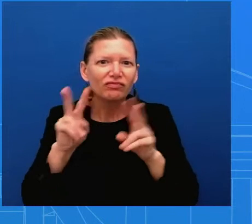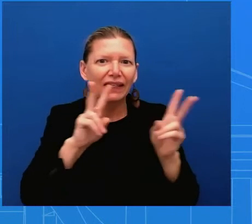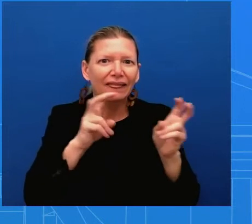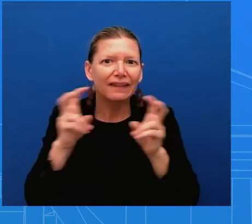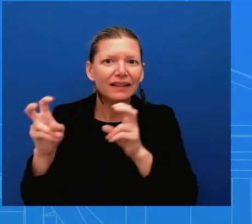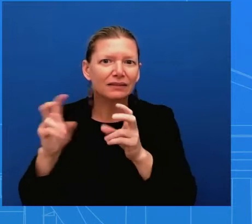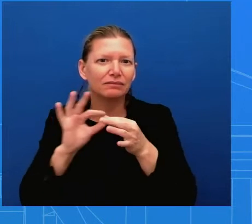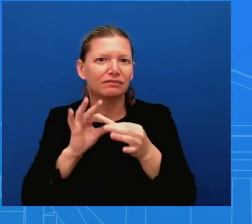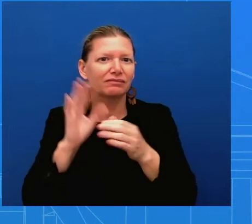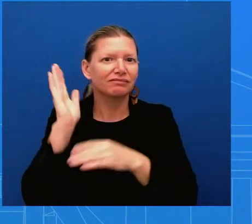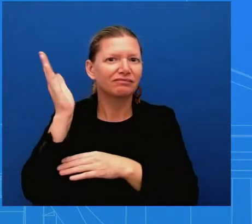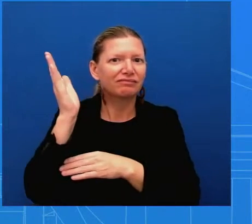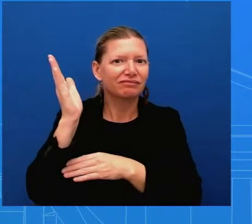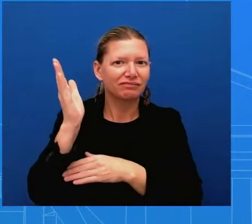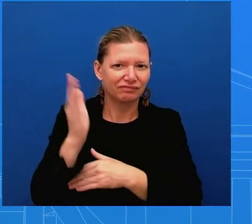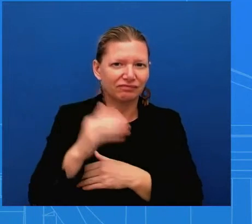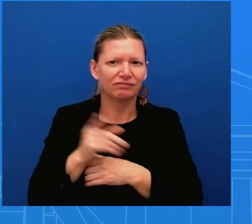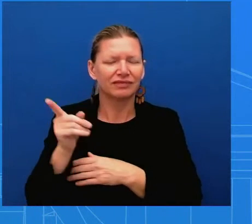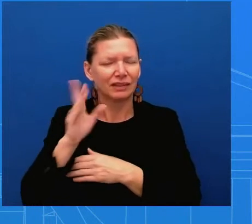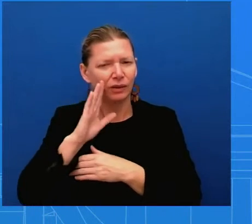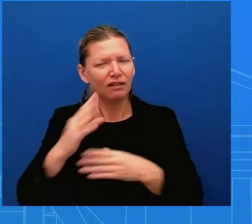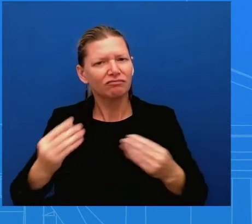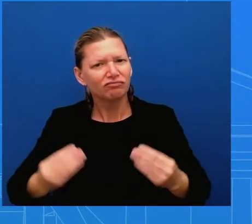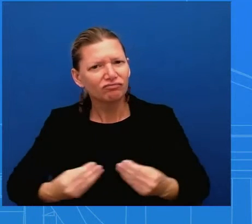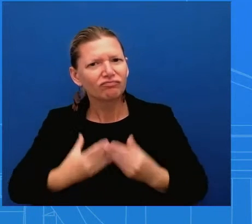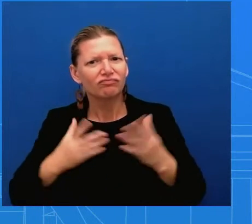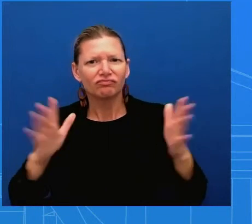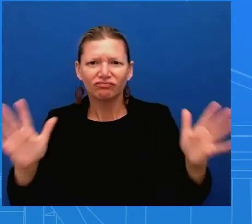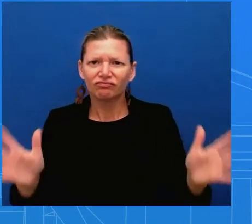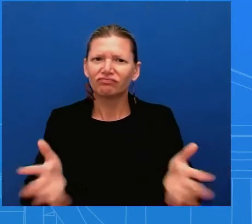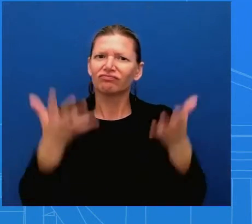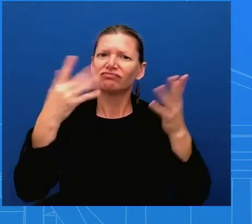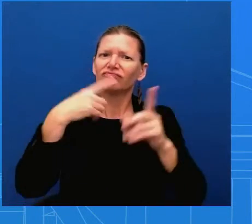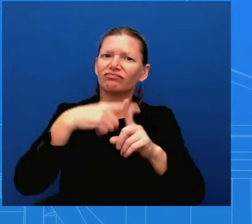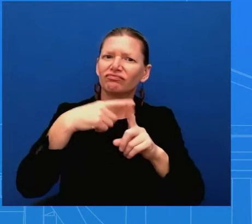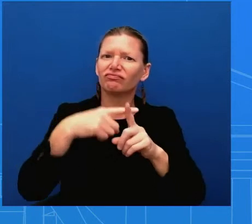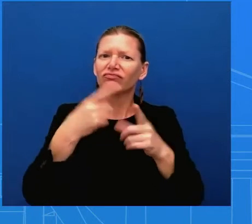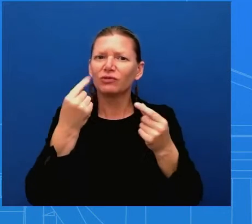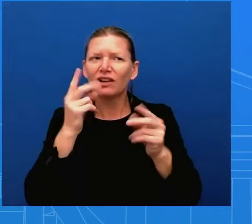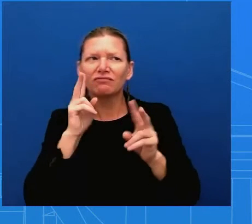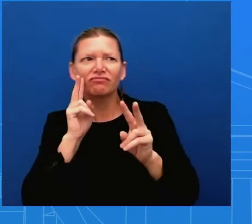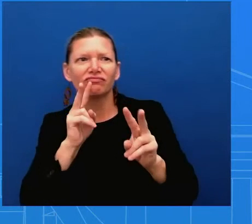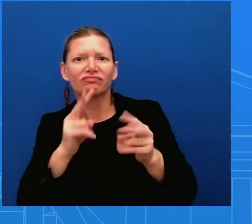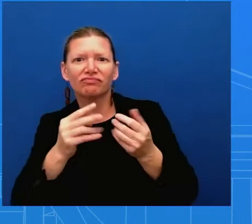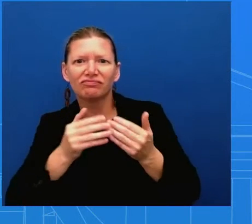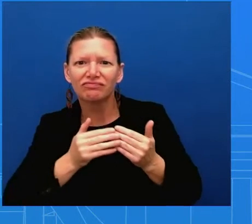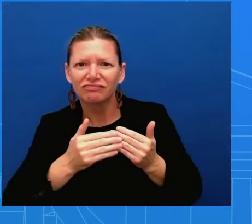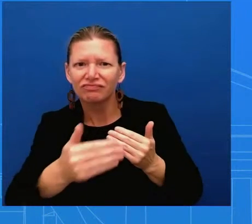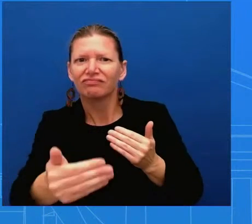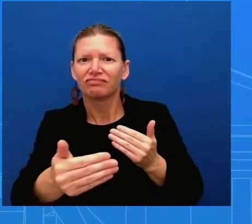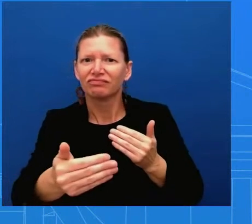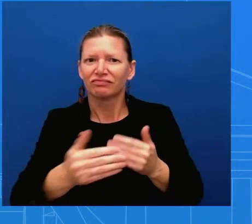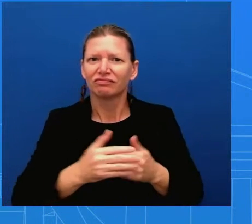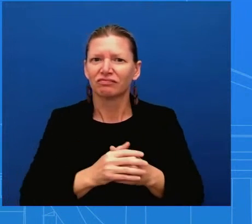and what they can look forward to, but also acknowledging, you know, what's ahead, the difficulties that are ahead.